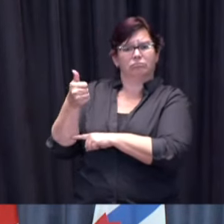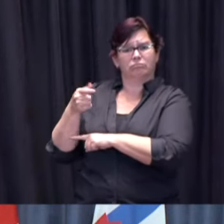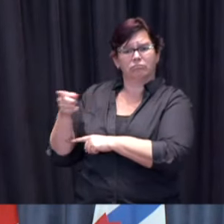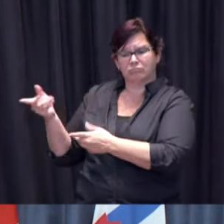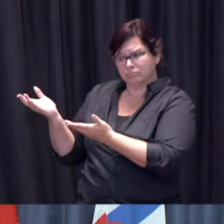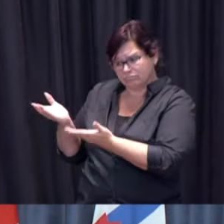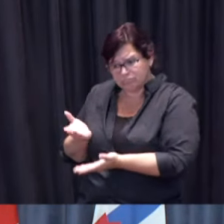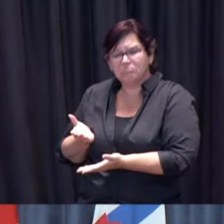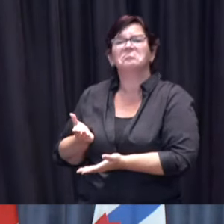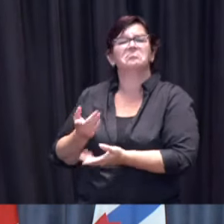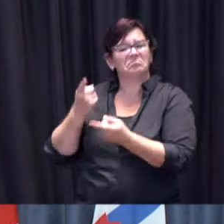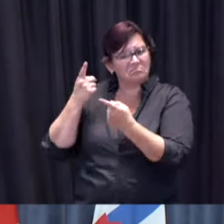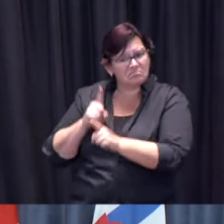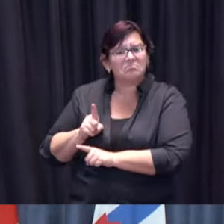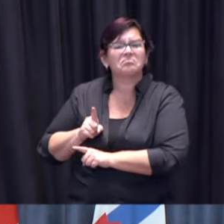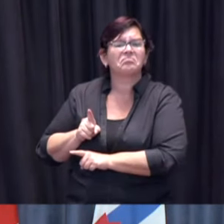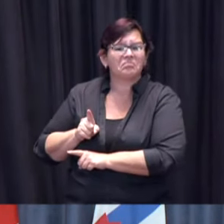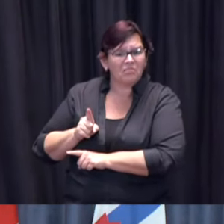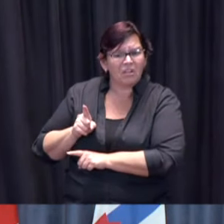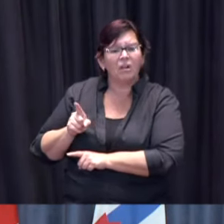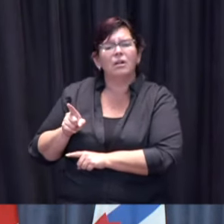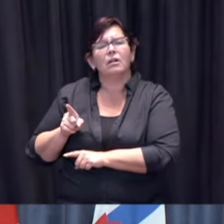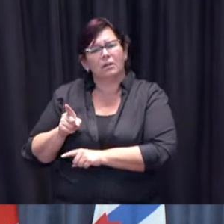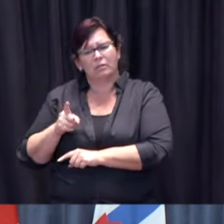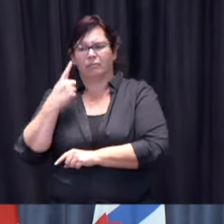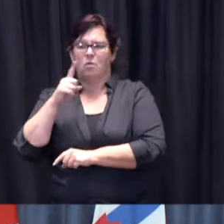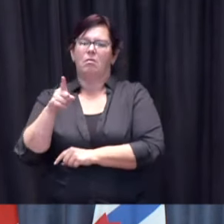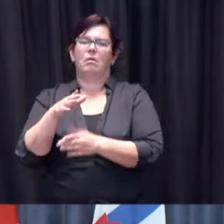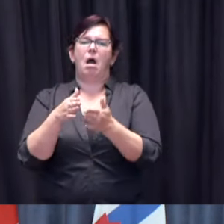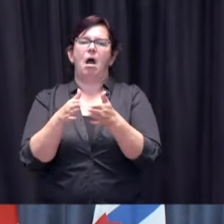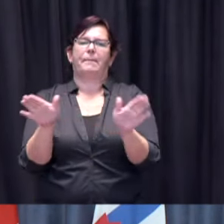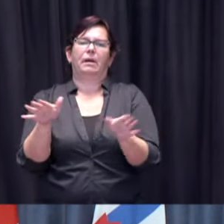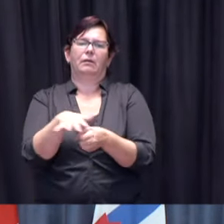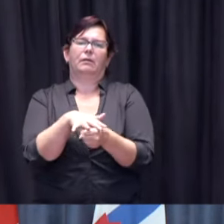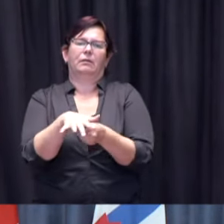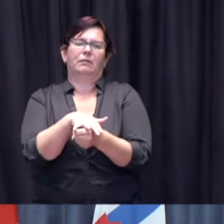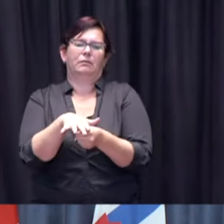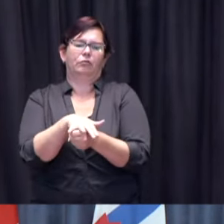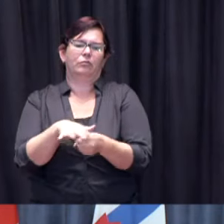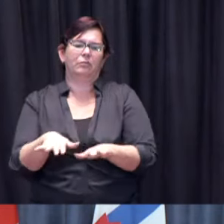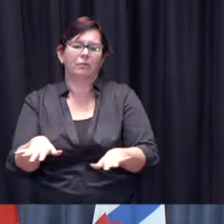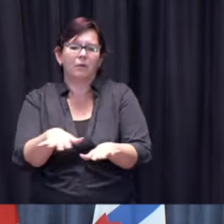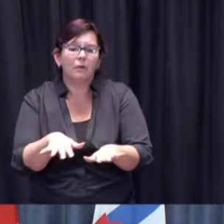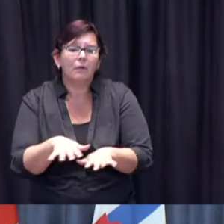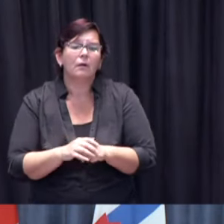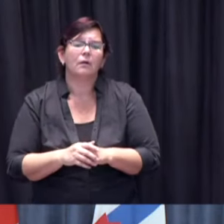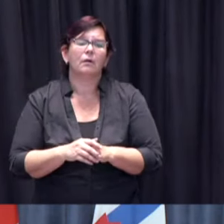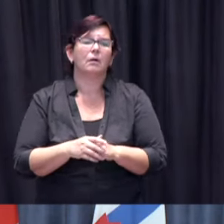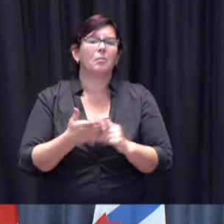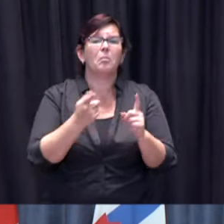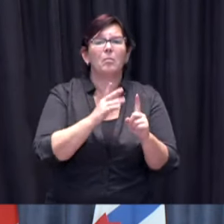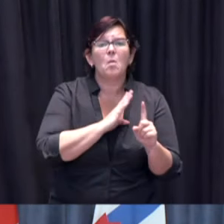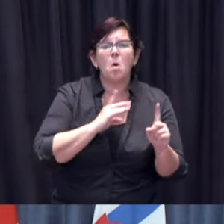The Greater Toronto Apartment Association and individual condo boards and landlords have indicated this proposed measure